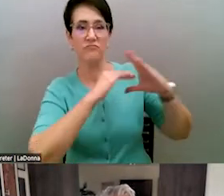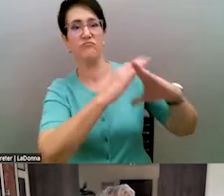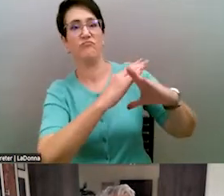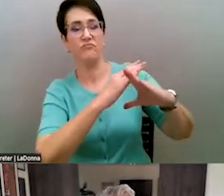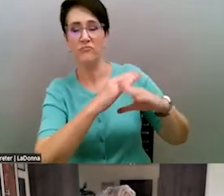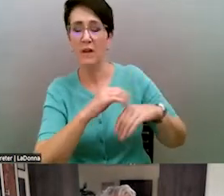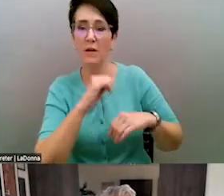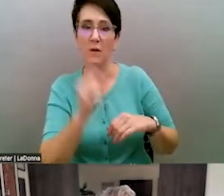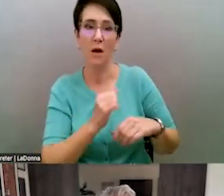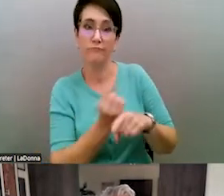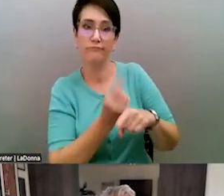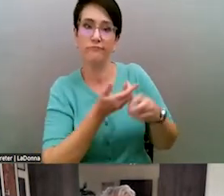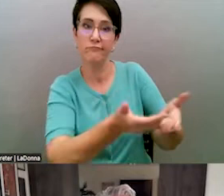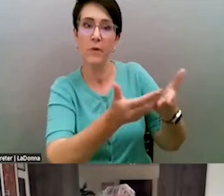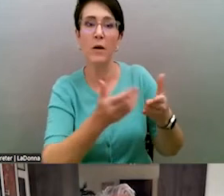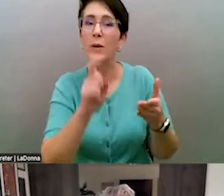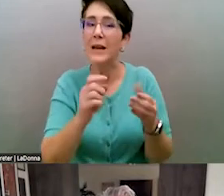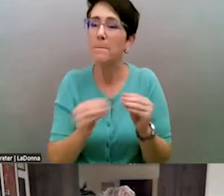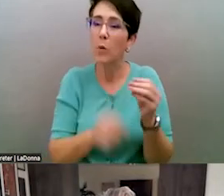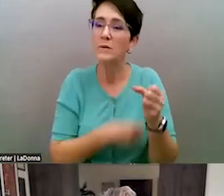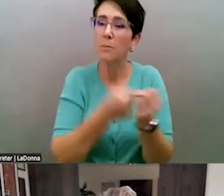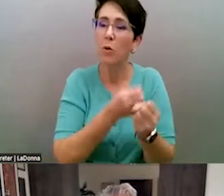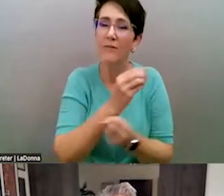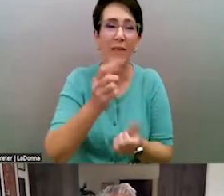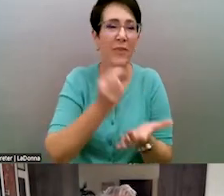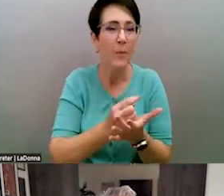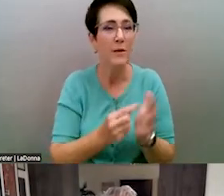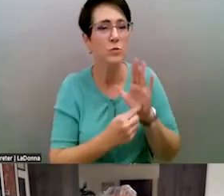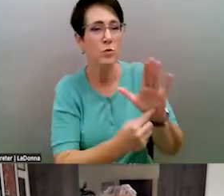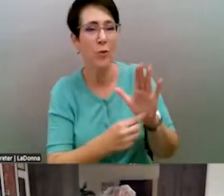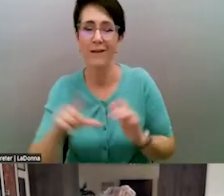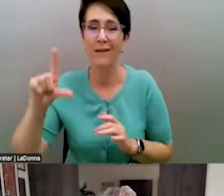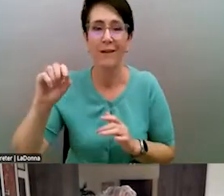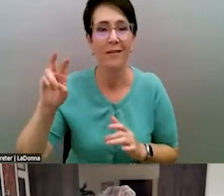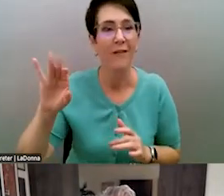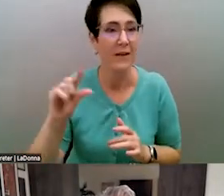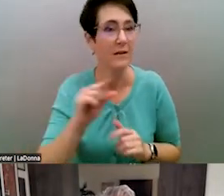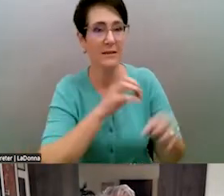KIND OF SUPPORTIVE, AND LOVING, SOUND LIKE, ENVIRONMENT THAT YOU HAVE GOING ON OVER THERE.